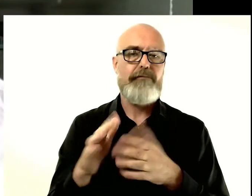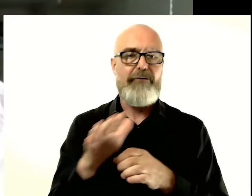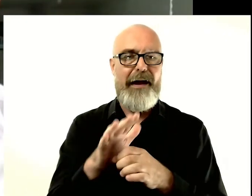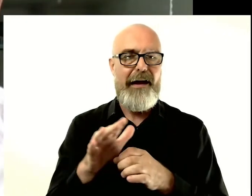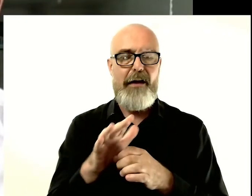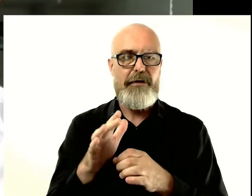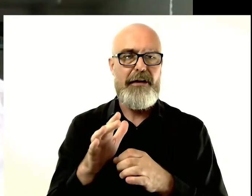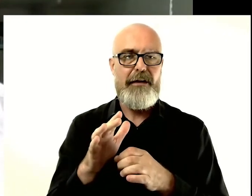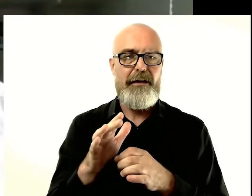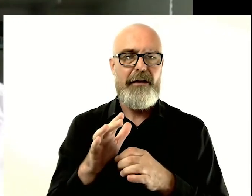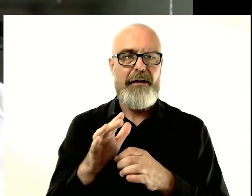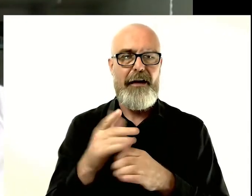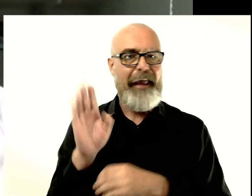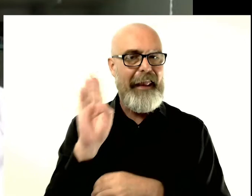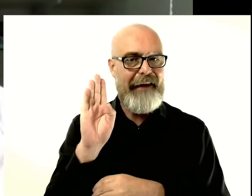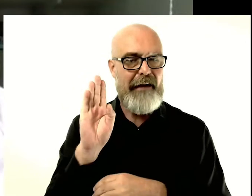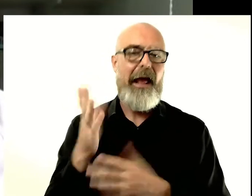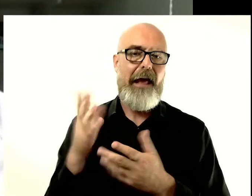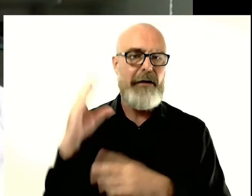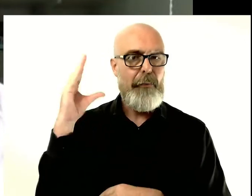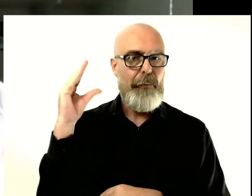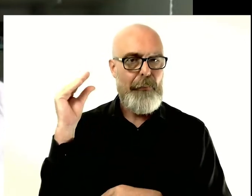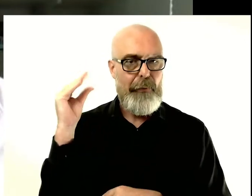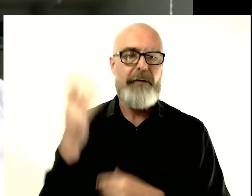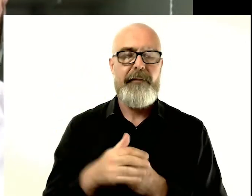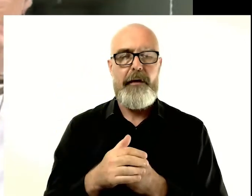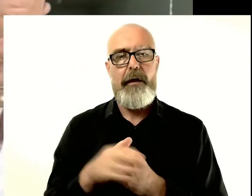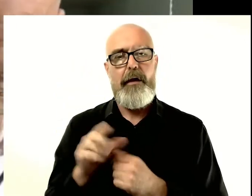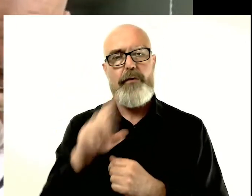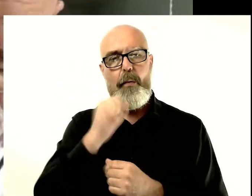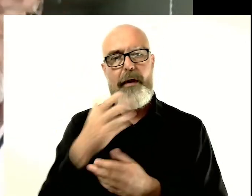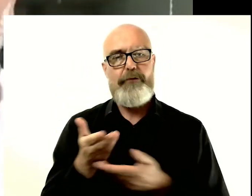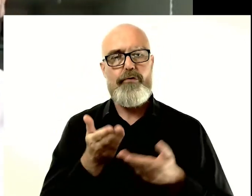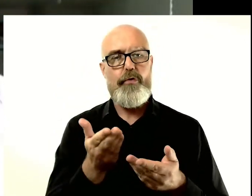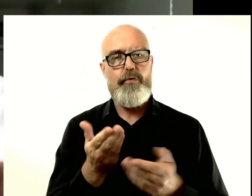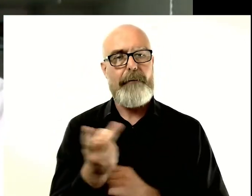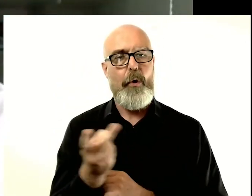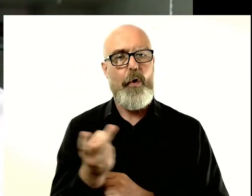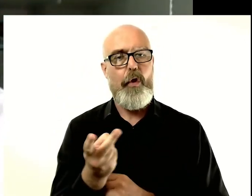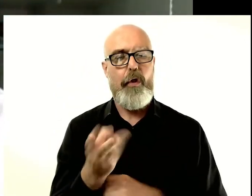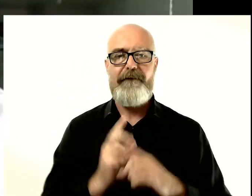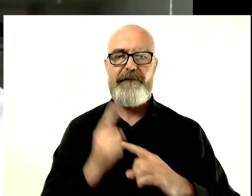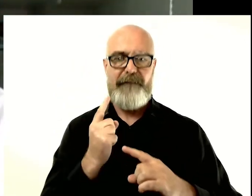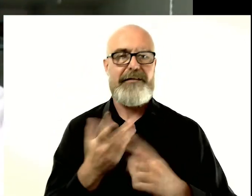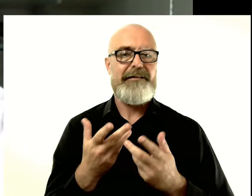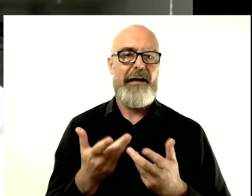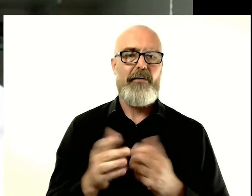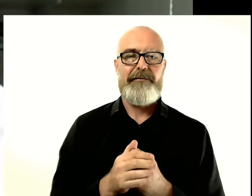about and around hearing and hearing loss and I'm going to